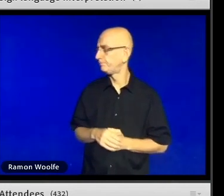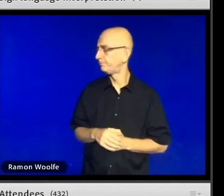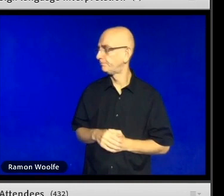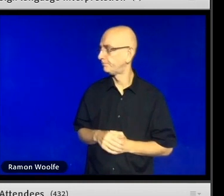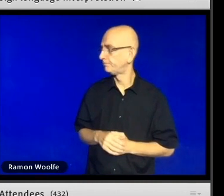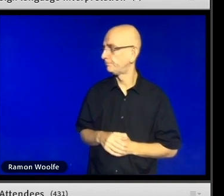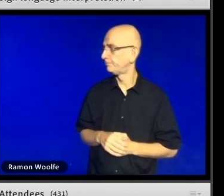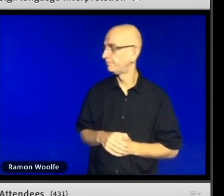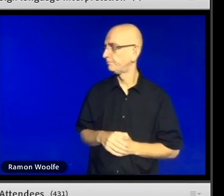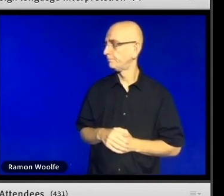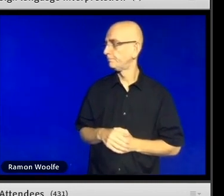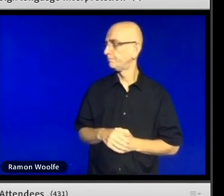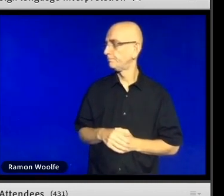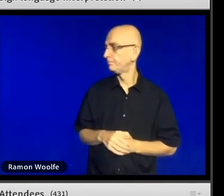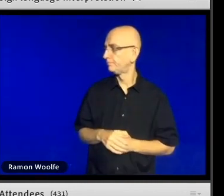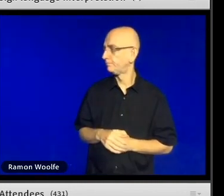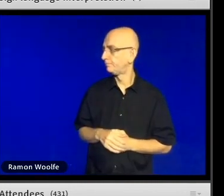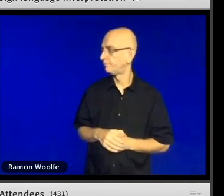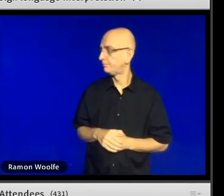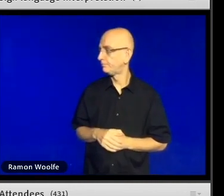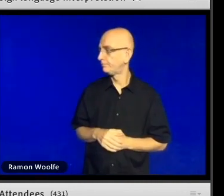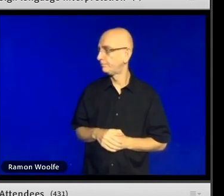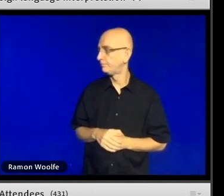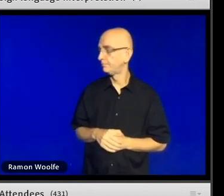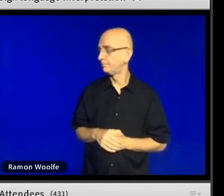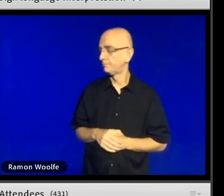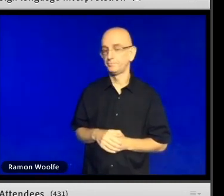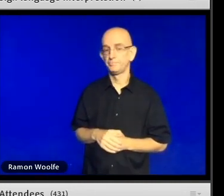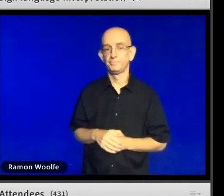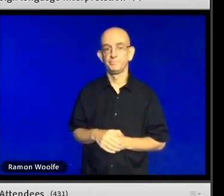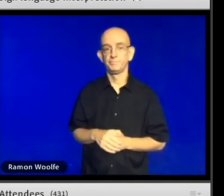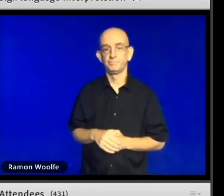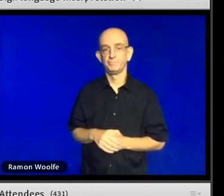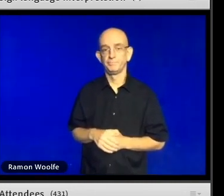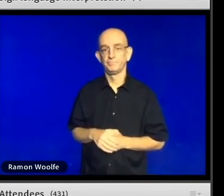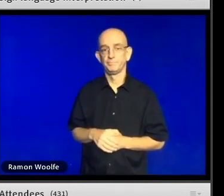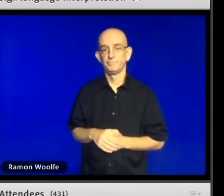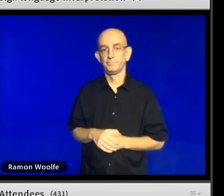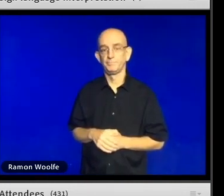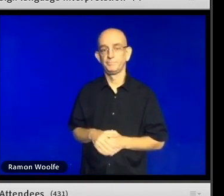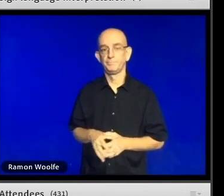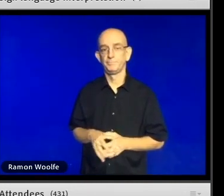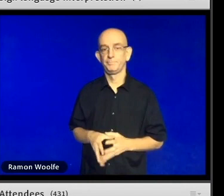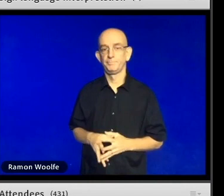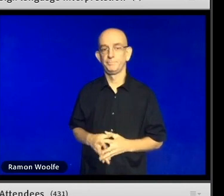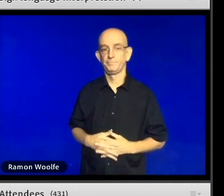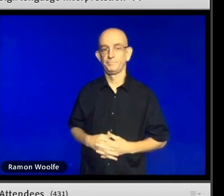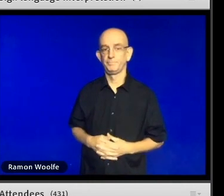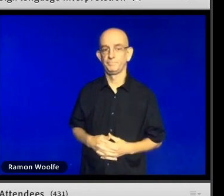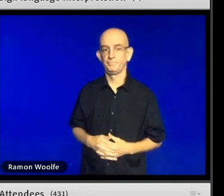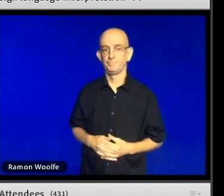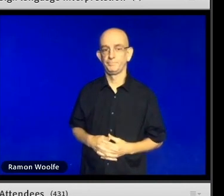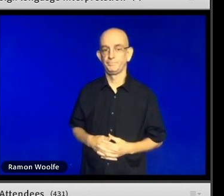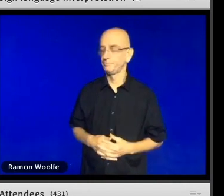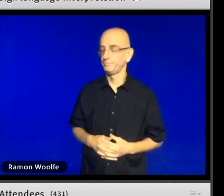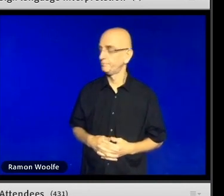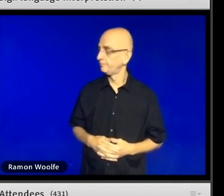Next one, please. Well, let's talk a little bit about RIADIS.